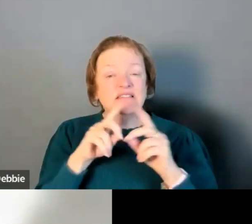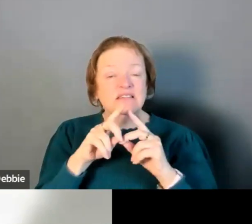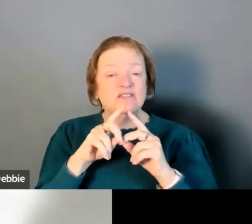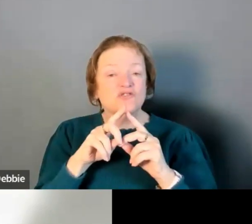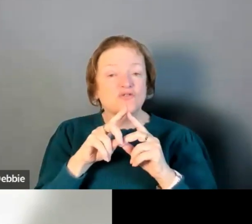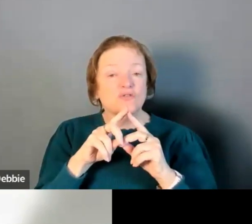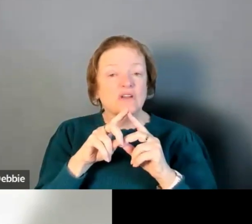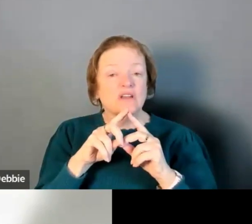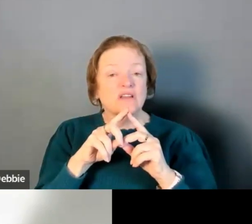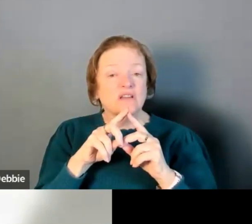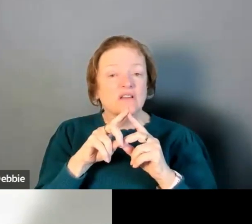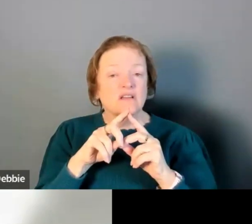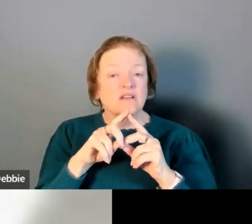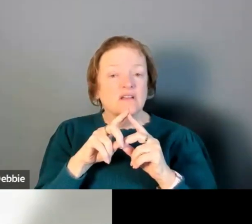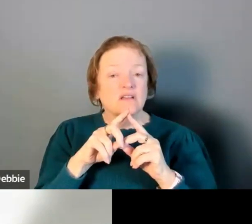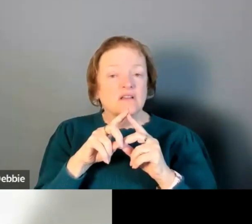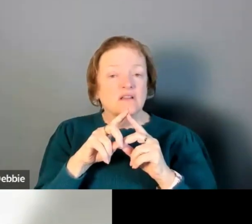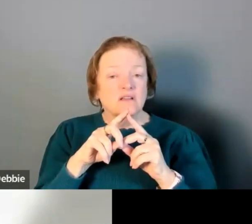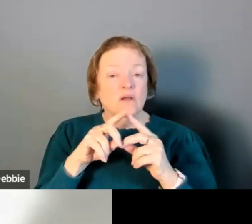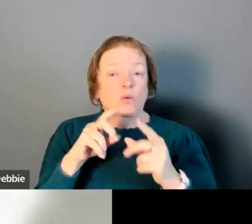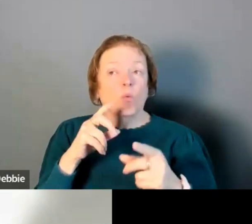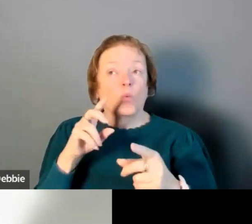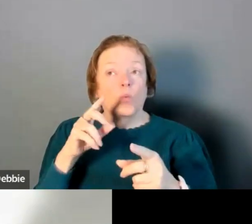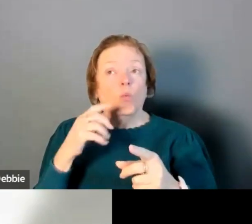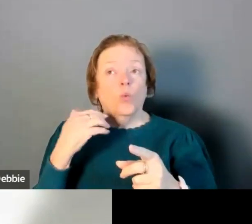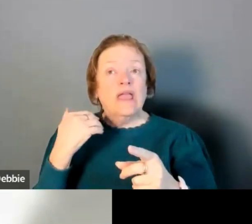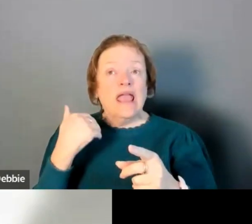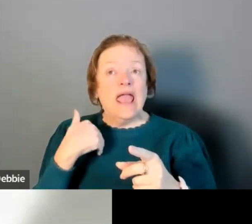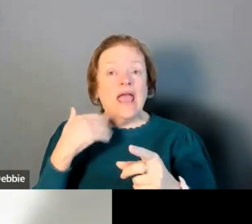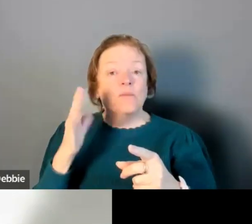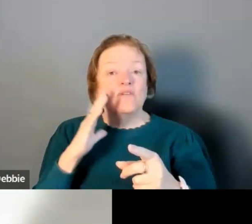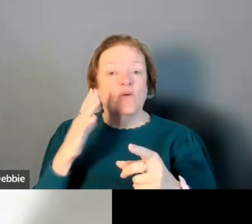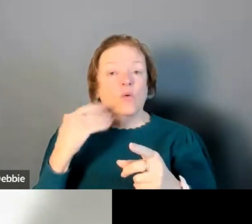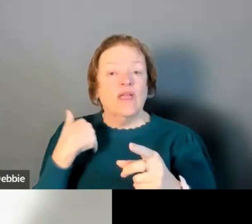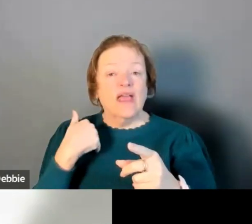we have we have we had some, we just used them all, some Juno front rows.